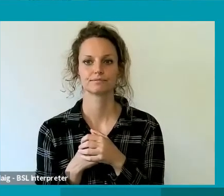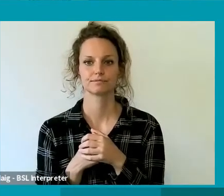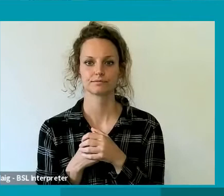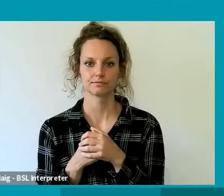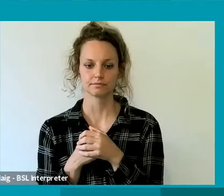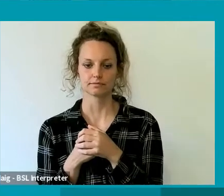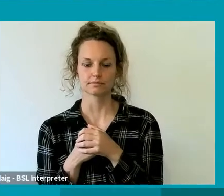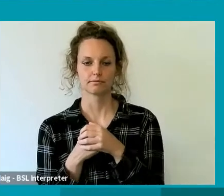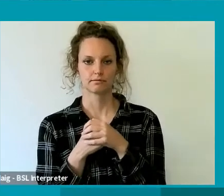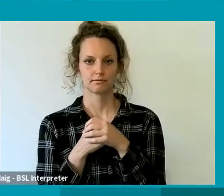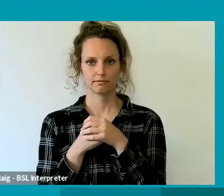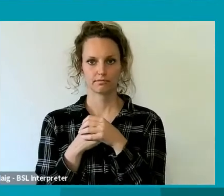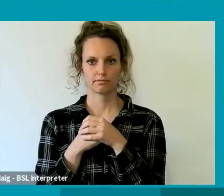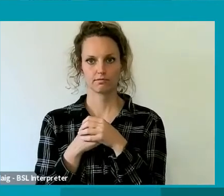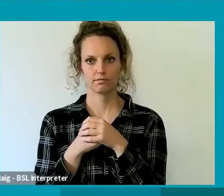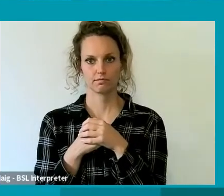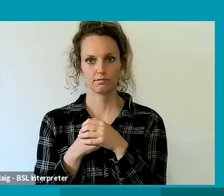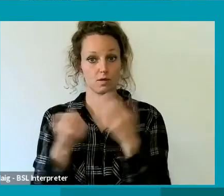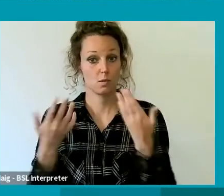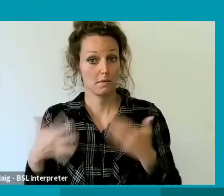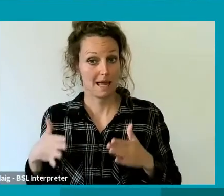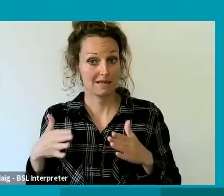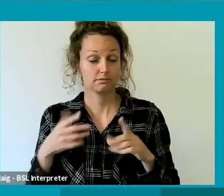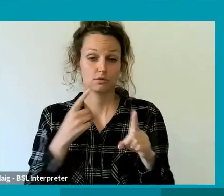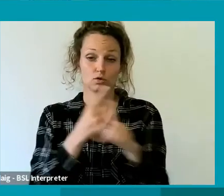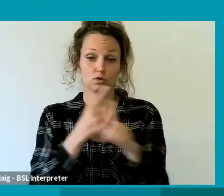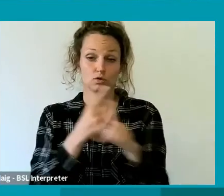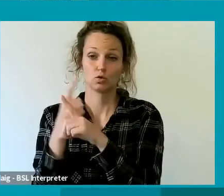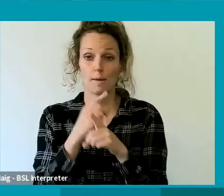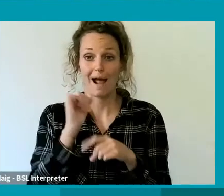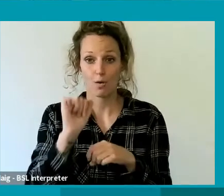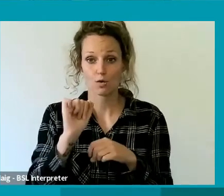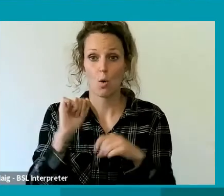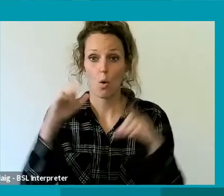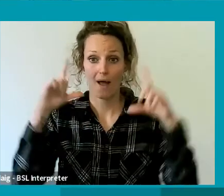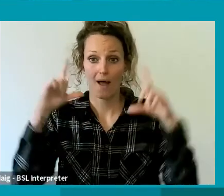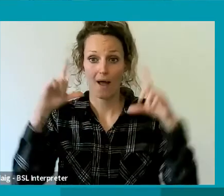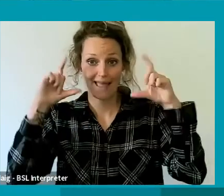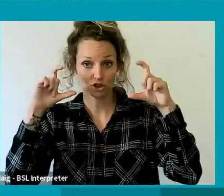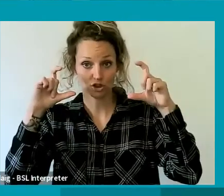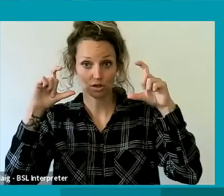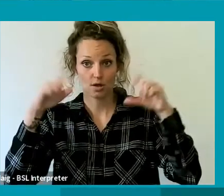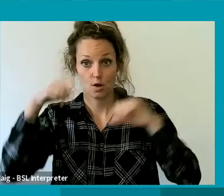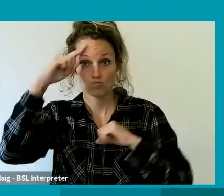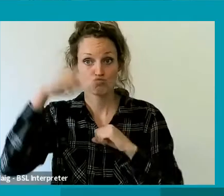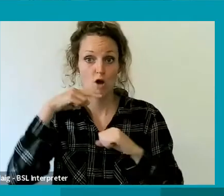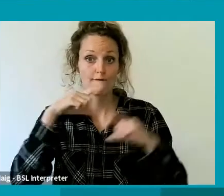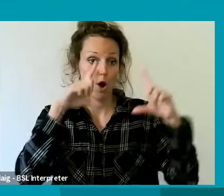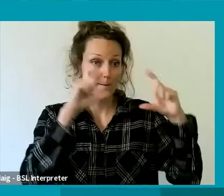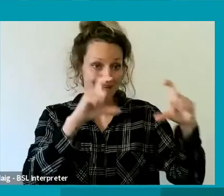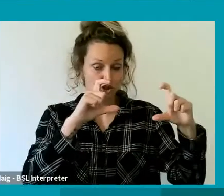That little profile pic and also that background shot as well. Let's go to the next slide.